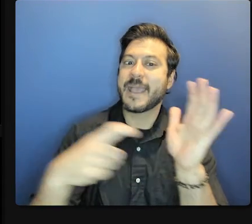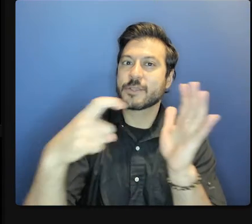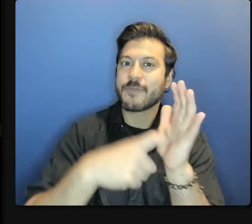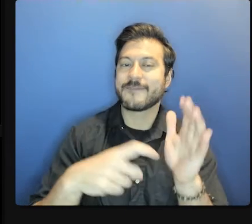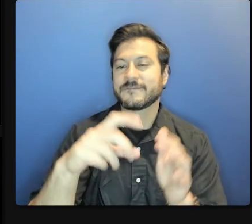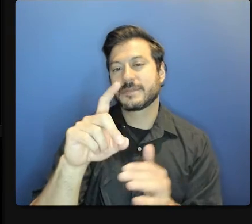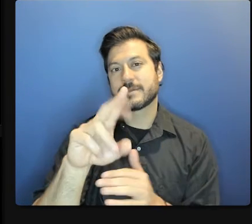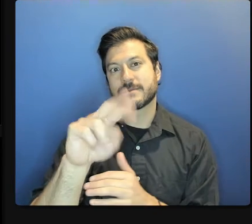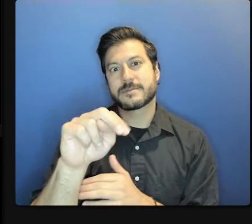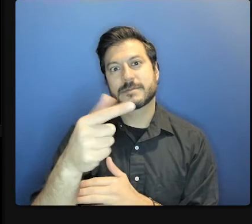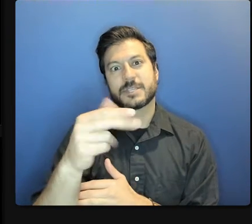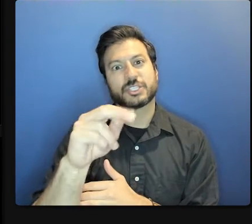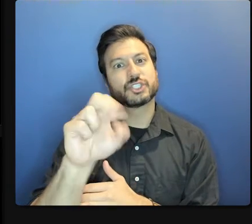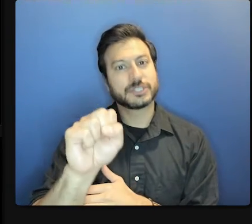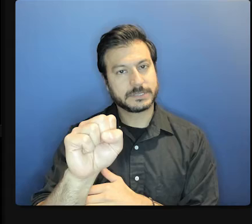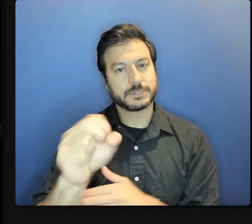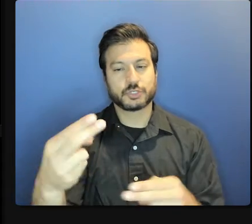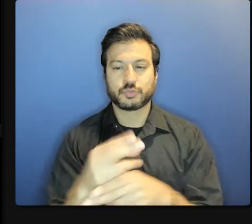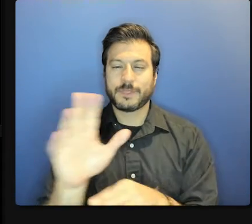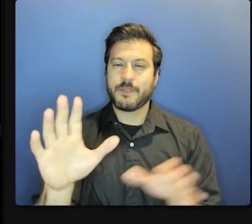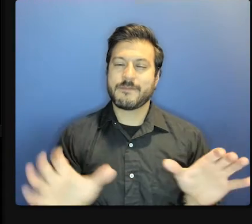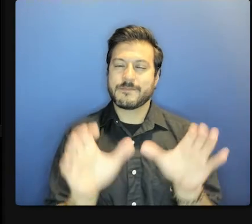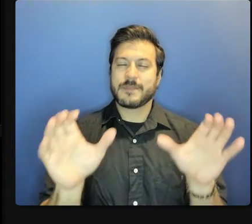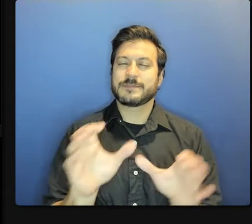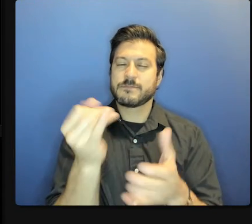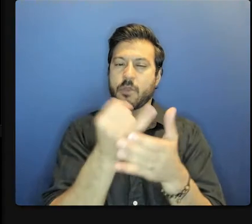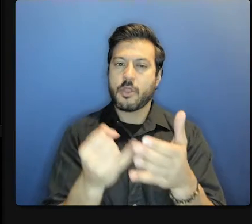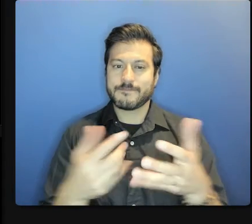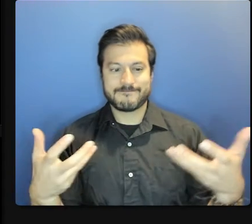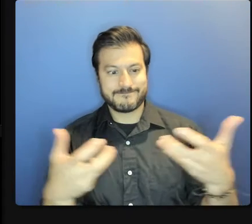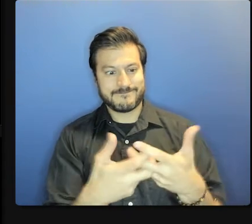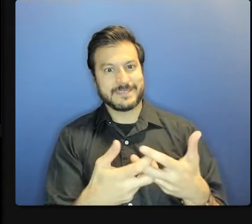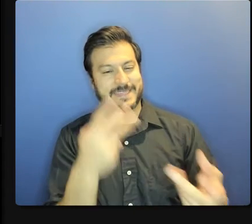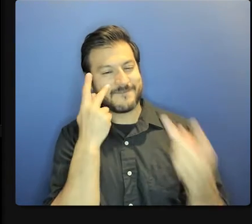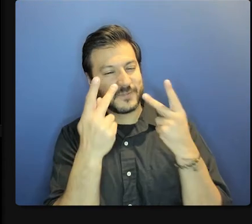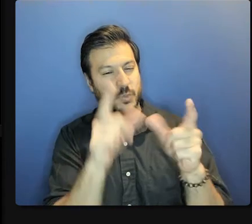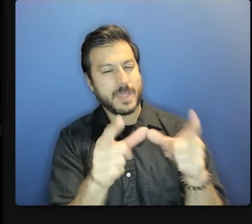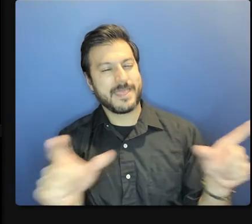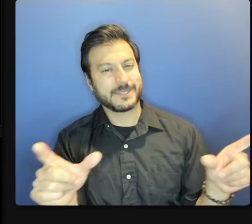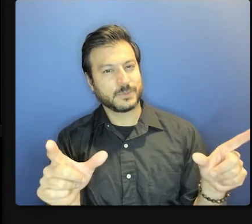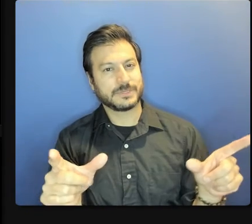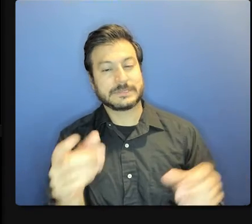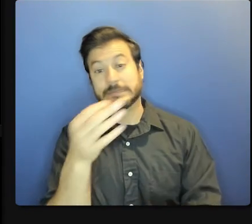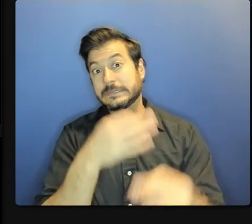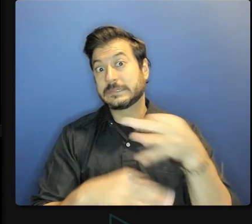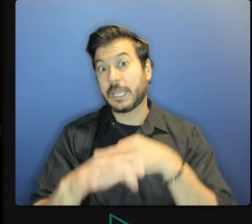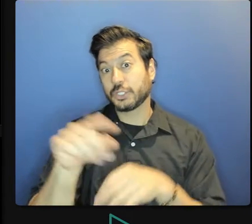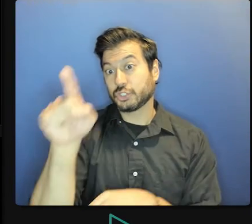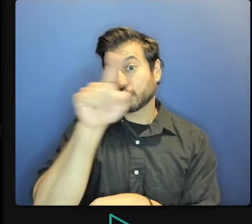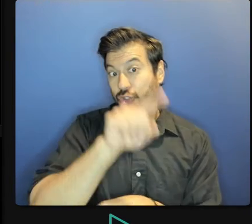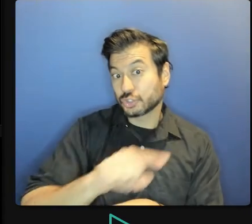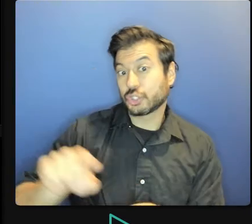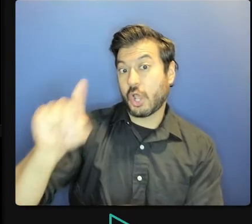includes Minecraft Dungeons, which uses custom art to match the visual language of Minecraft. Instead of the circular shapes